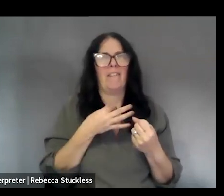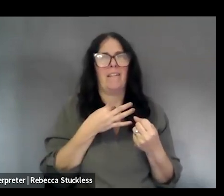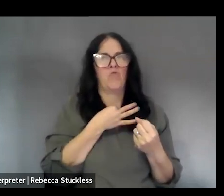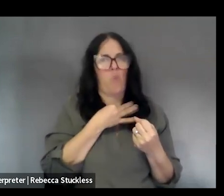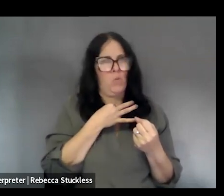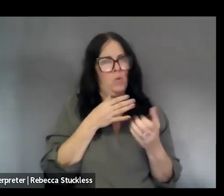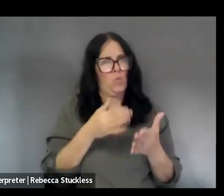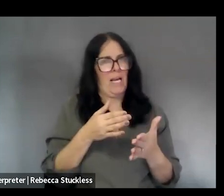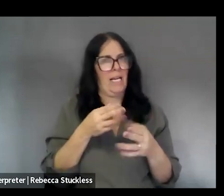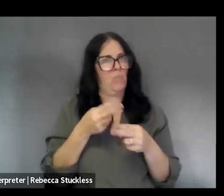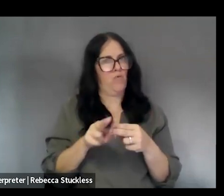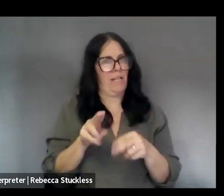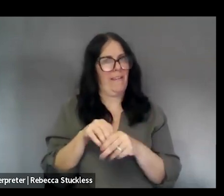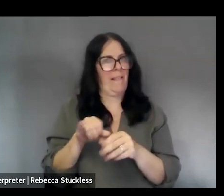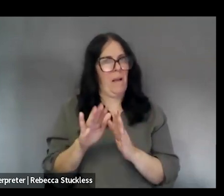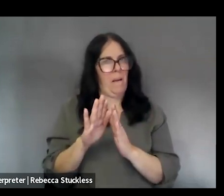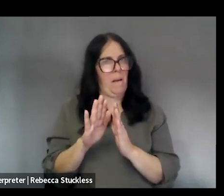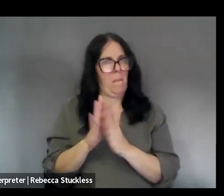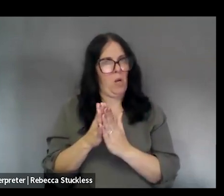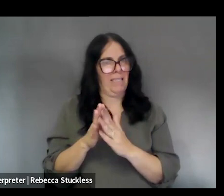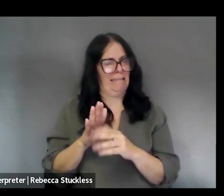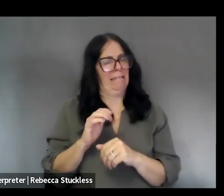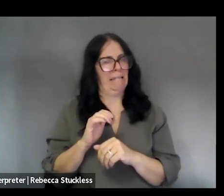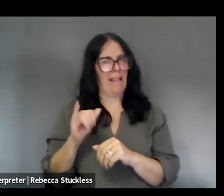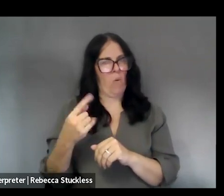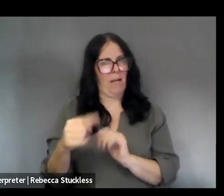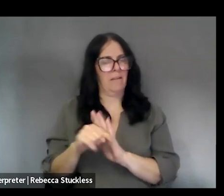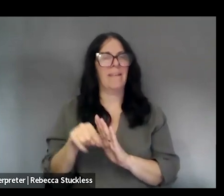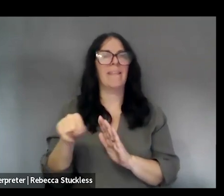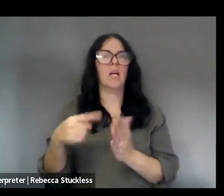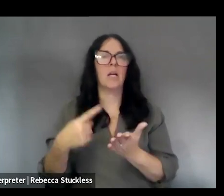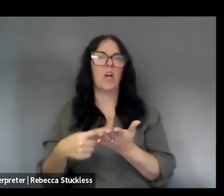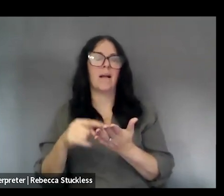brief, and it's more in the realm of, like, they're talking about preventative things, so just as